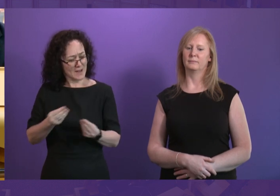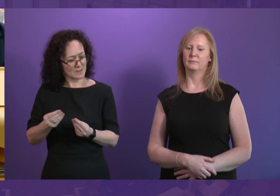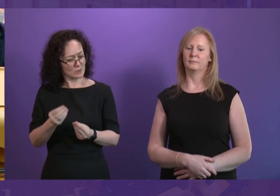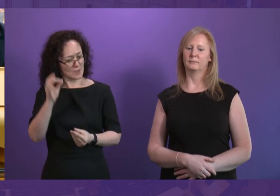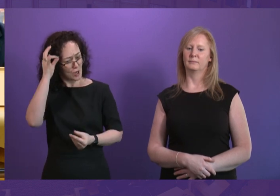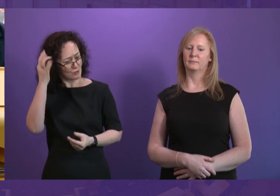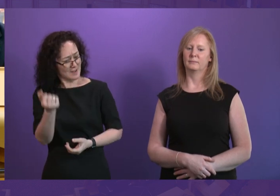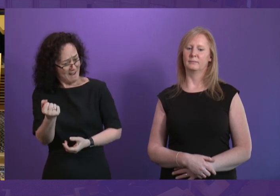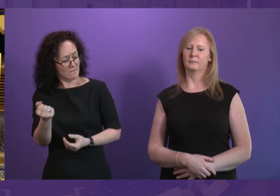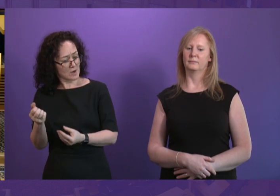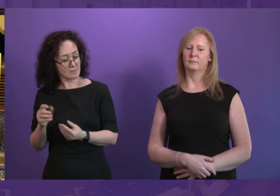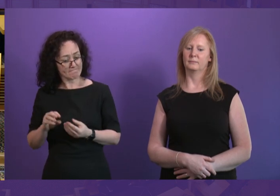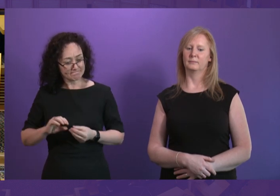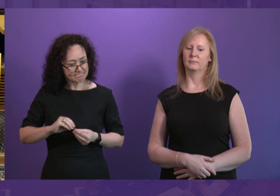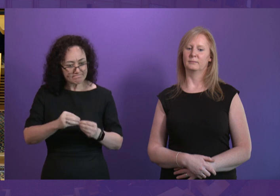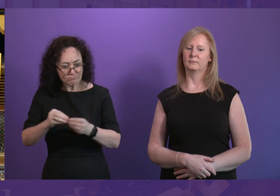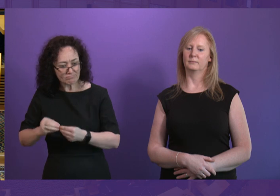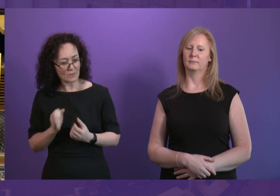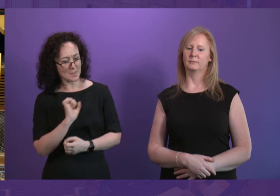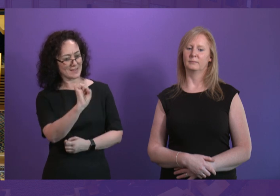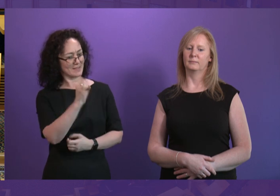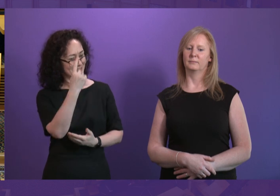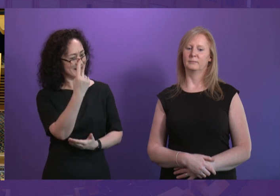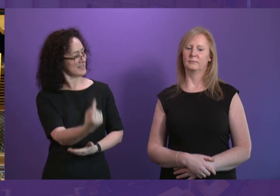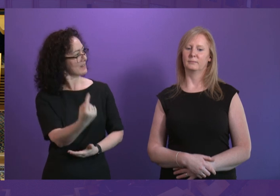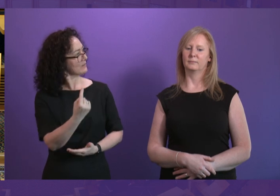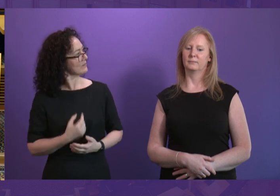The First Minister: I give Richard Leonard a final opportunity.